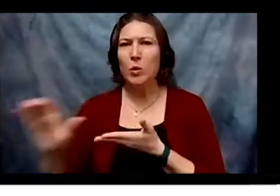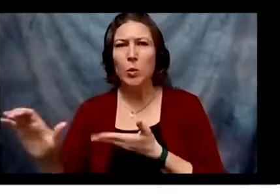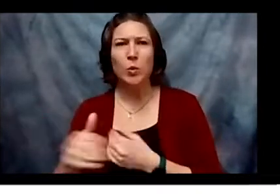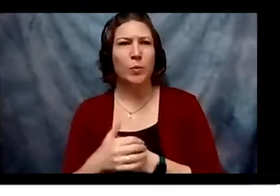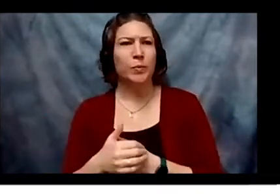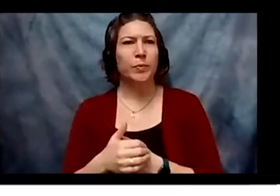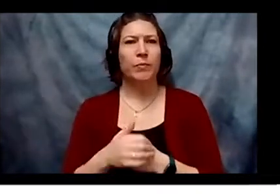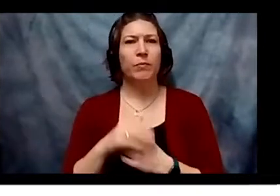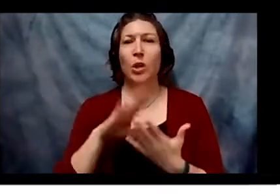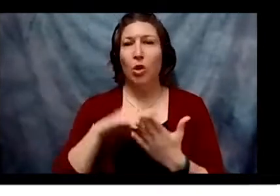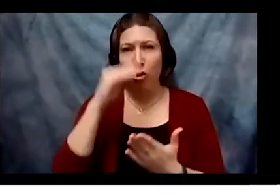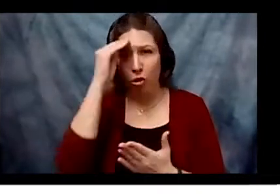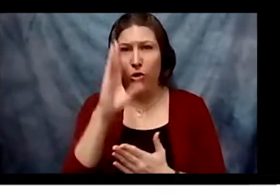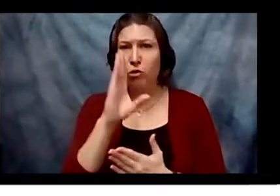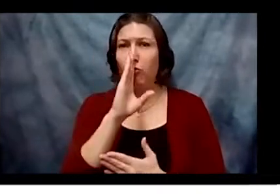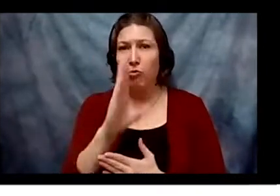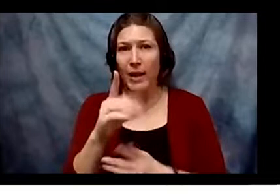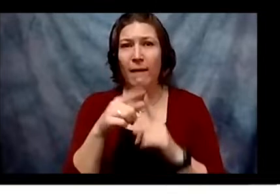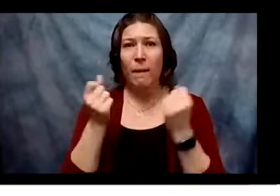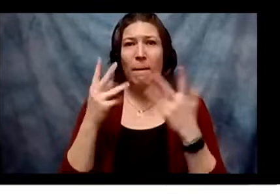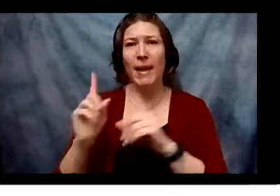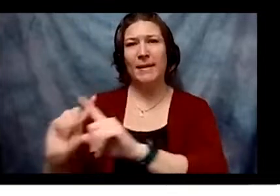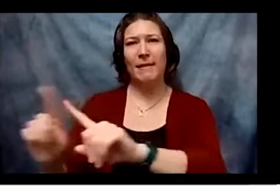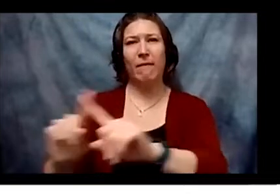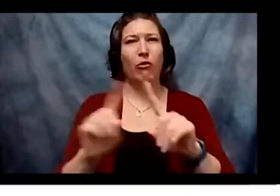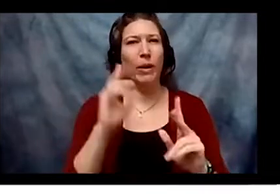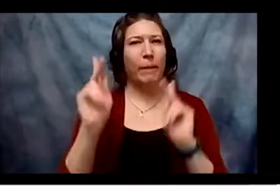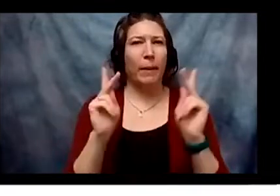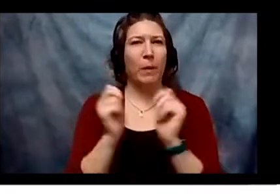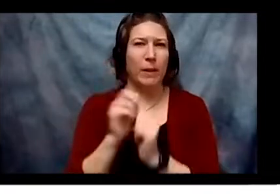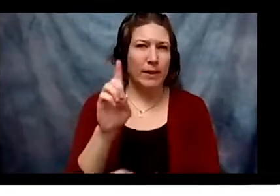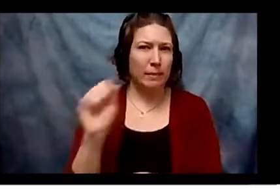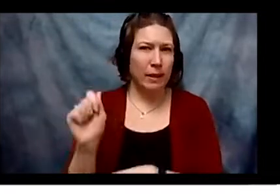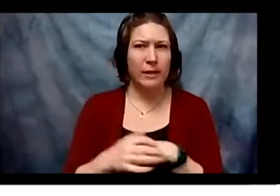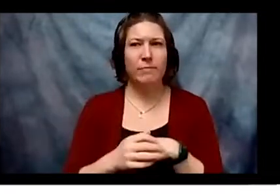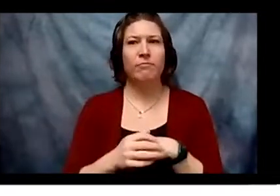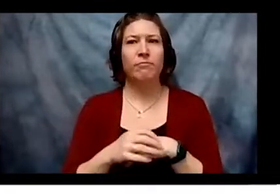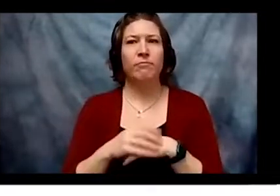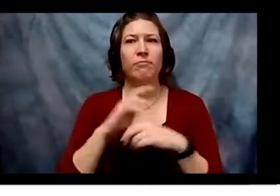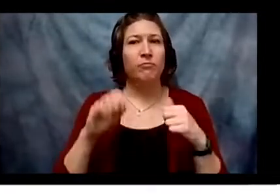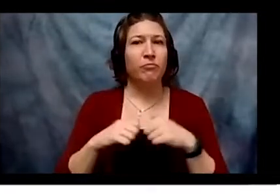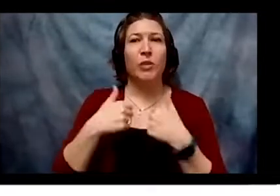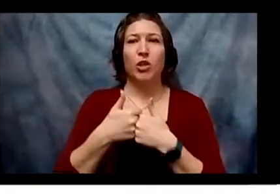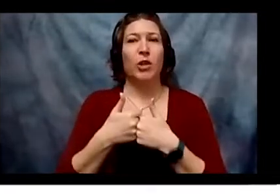from many people, many different people with disabilities. And challenge ableist systems in